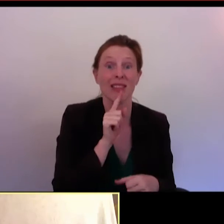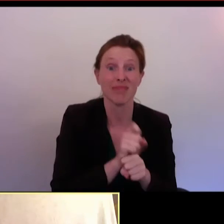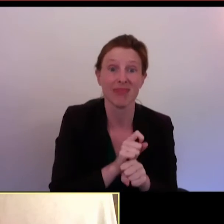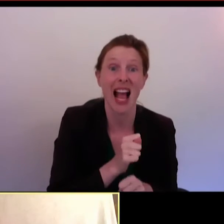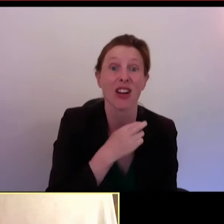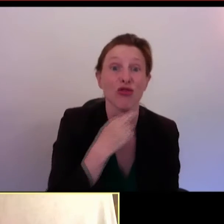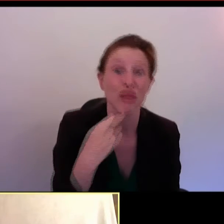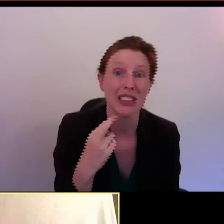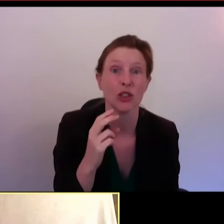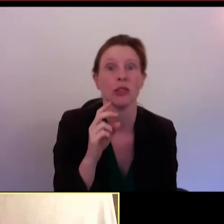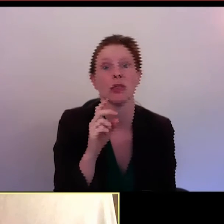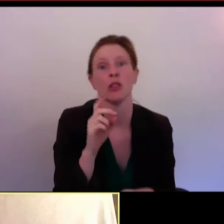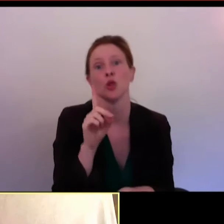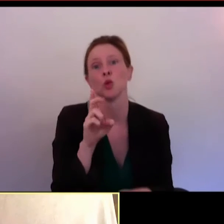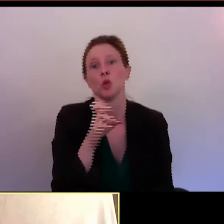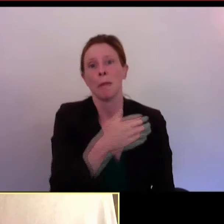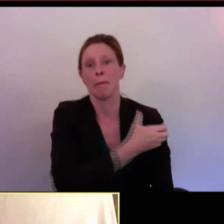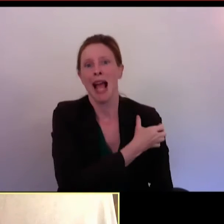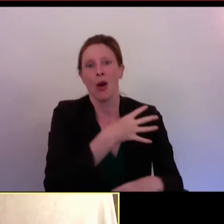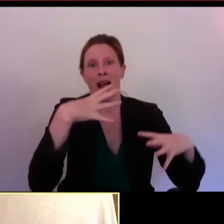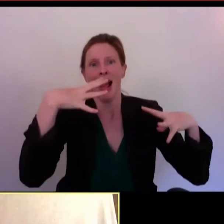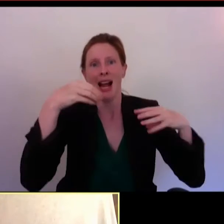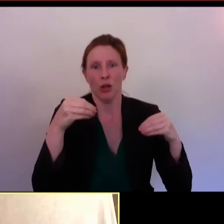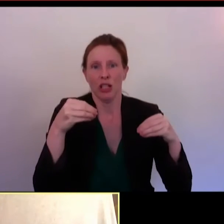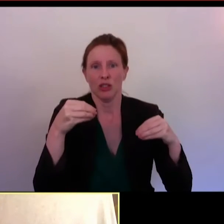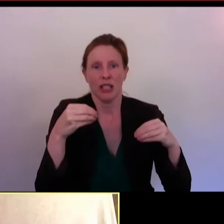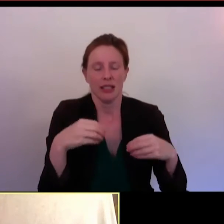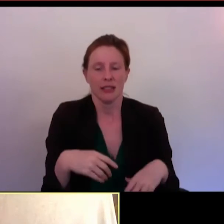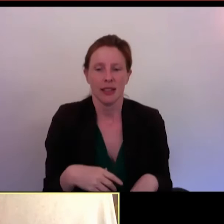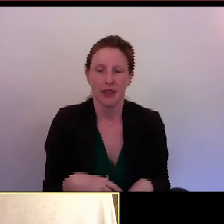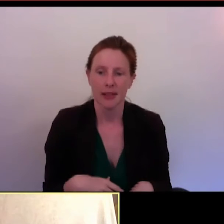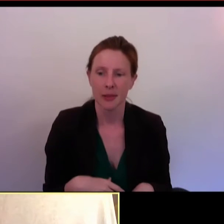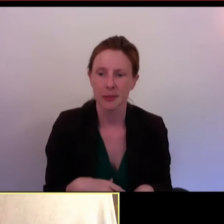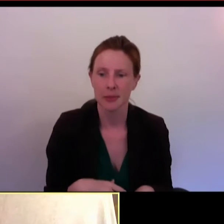whose lives were seriously at risk due to the power outages.